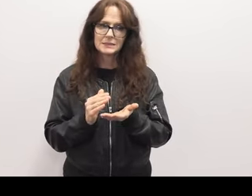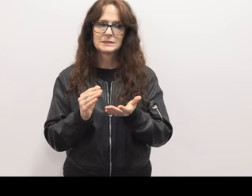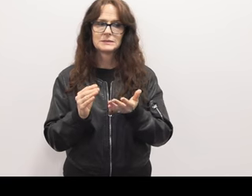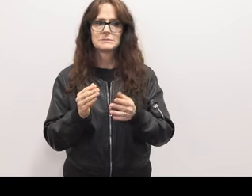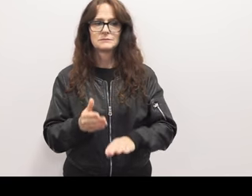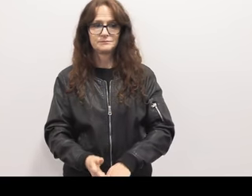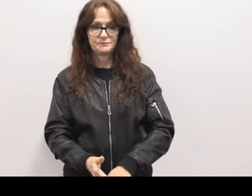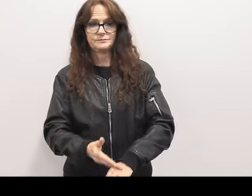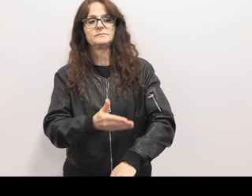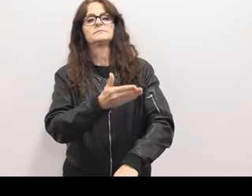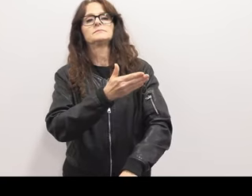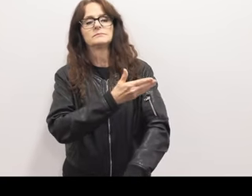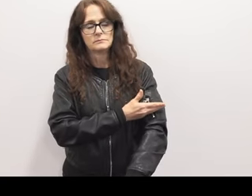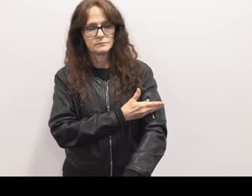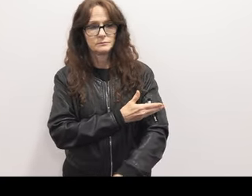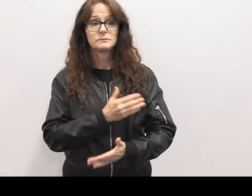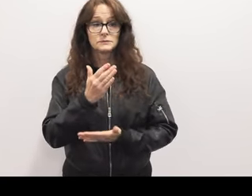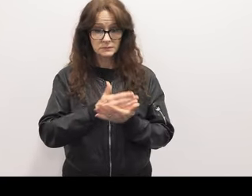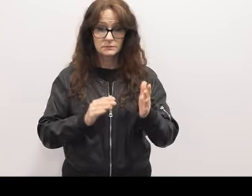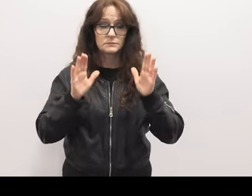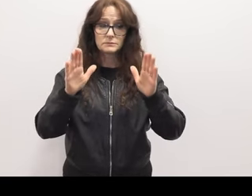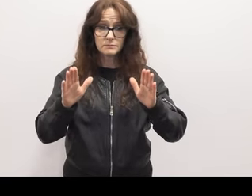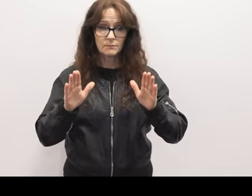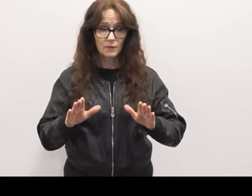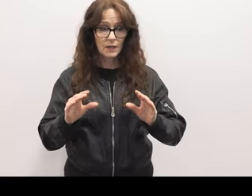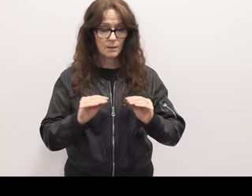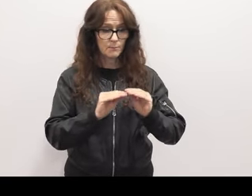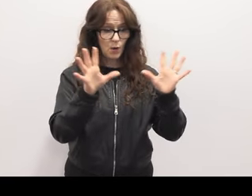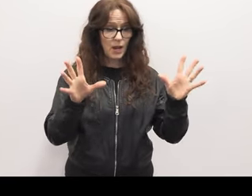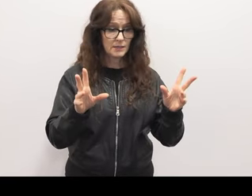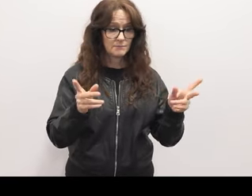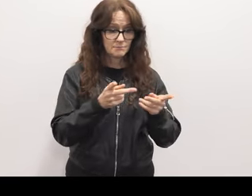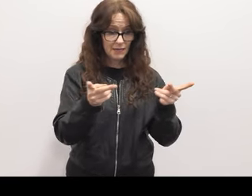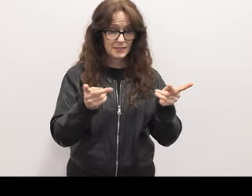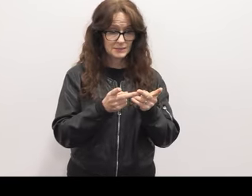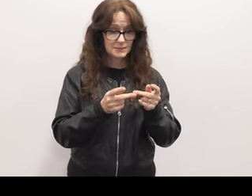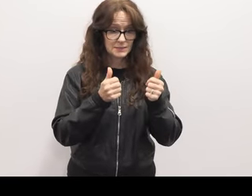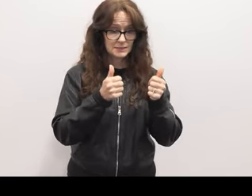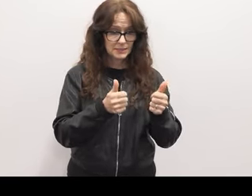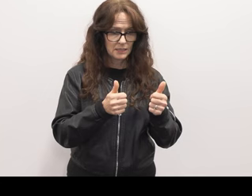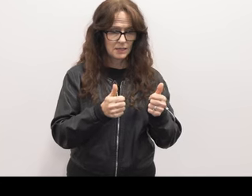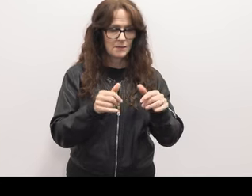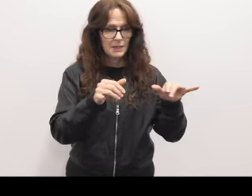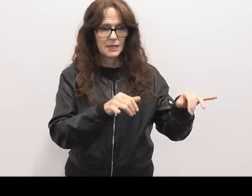We've had some incredible bright spots, but in terms of systematic growth,